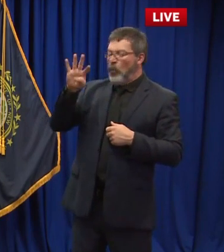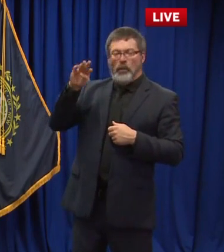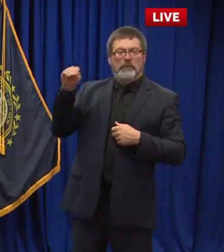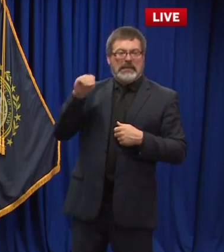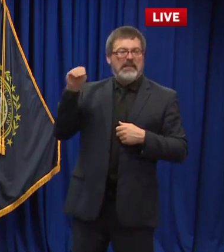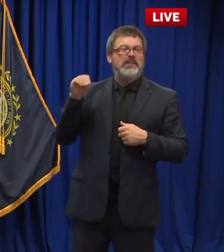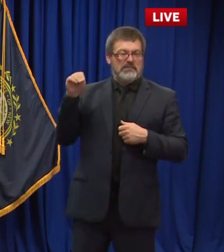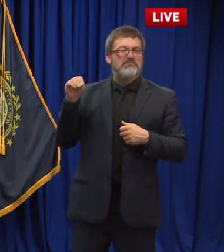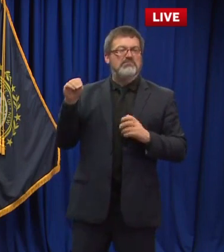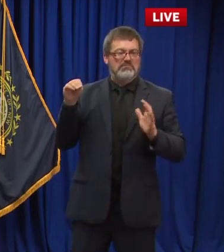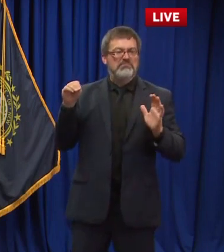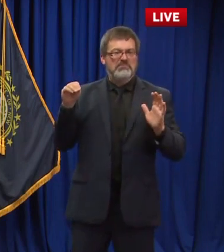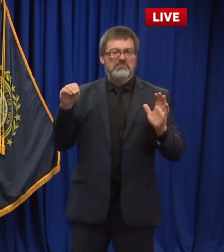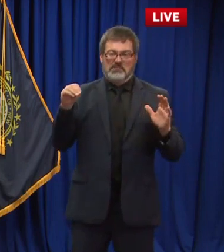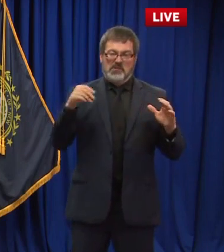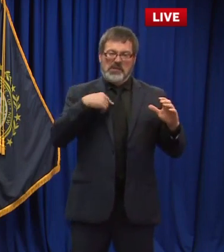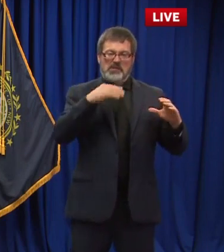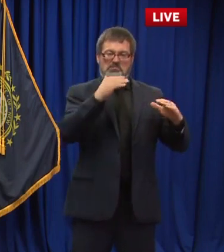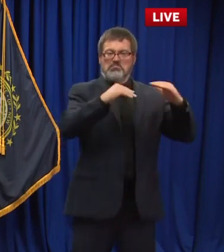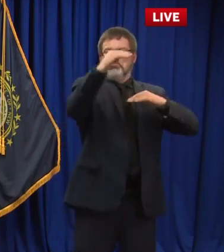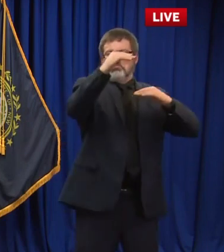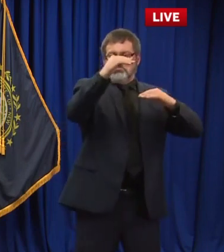WE HAVE A ROBUST STOCK PILE.